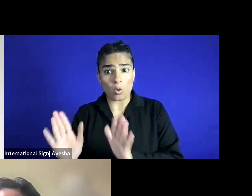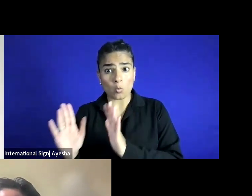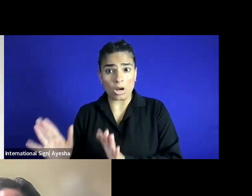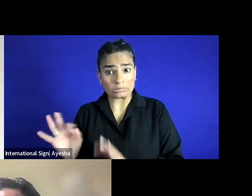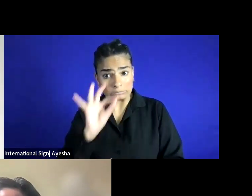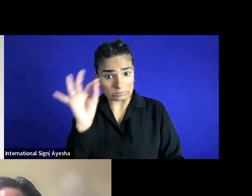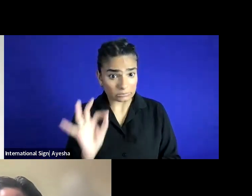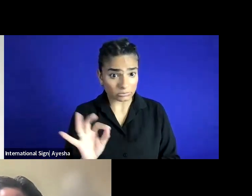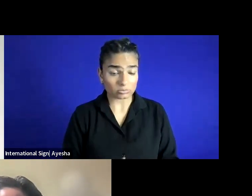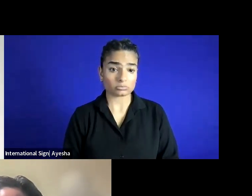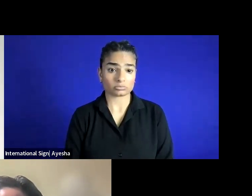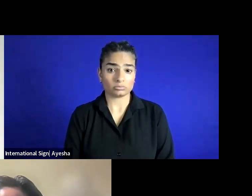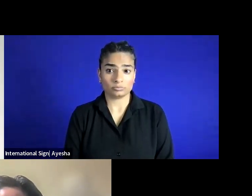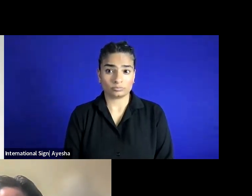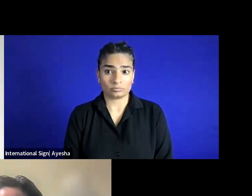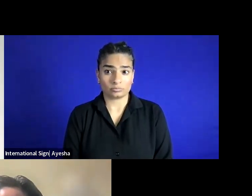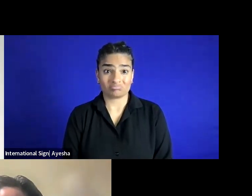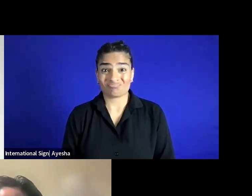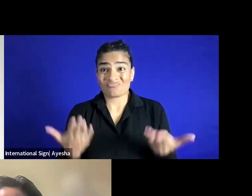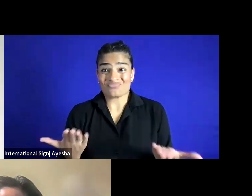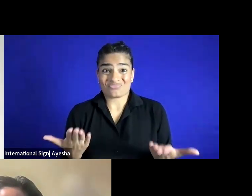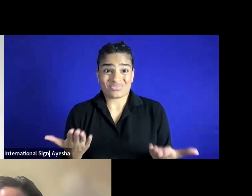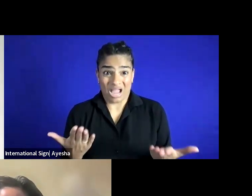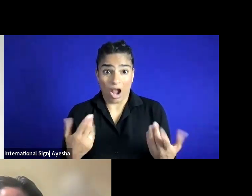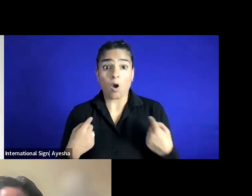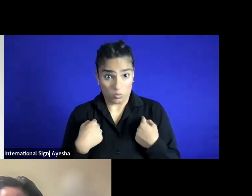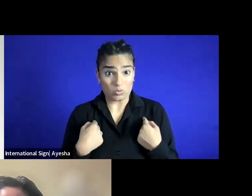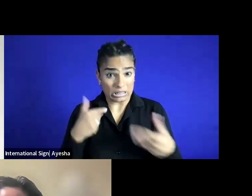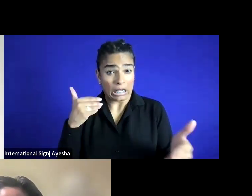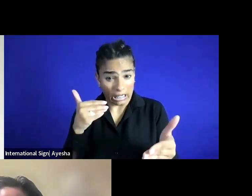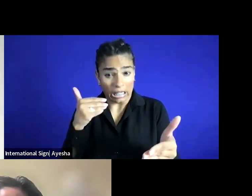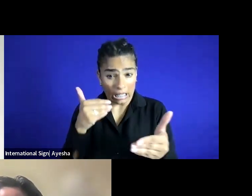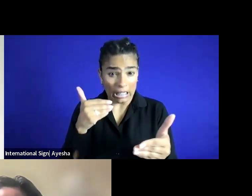Right now, we are having close to 3500 participants on the platform.